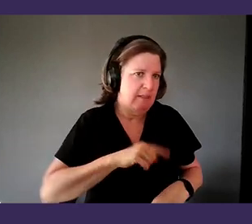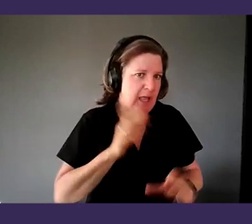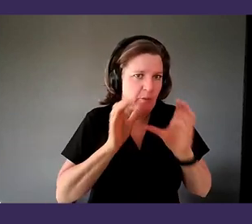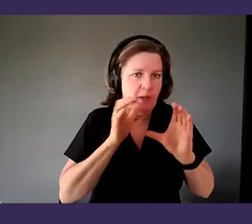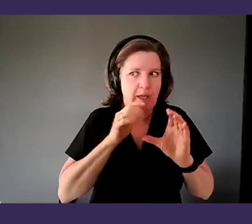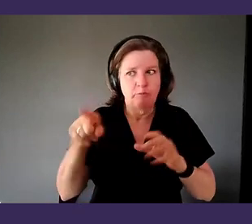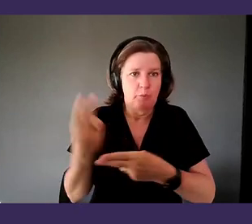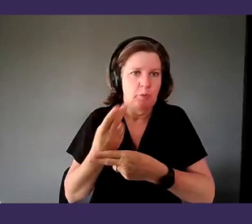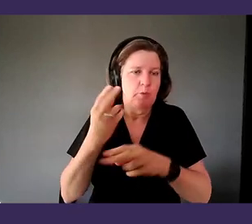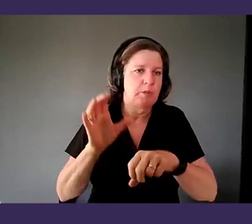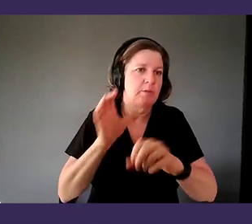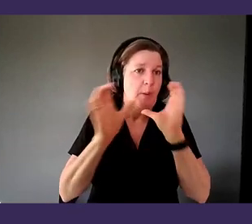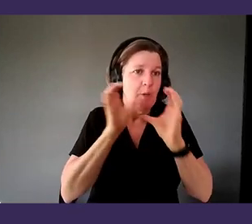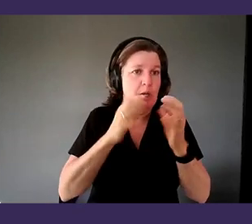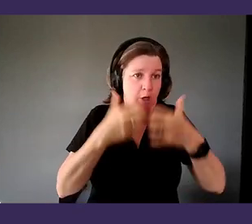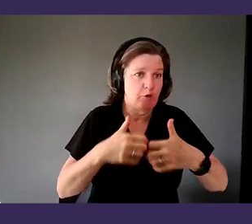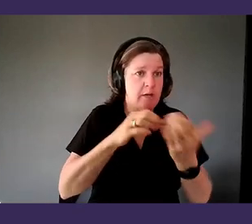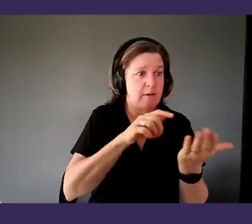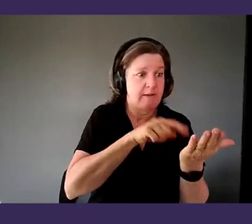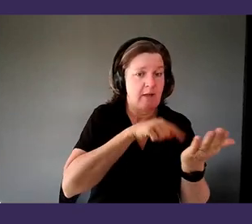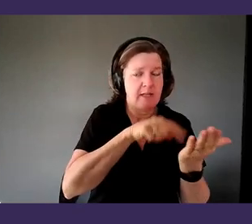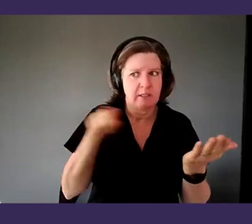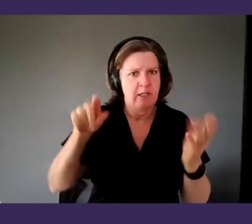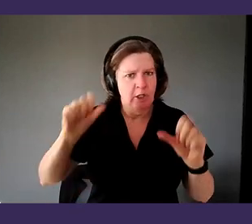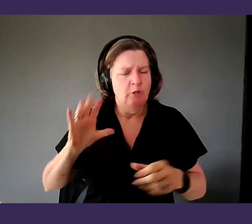she does have the ability to participate, to make decisions,